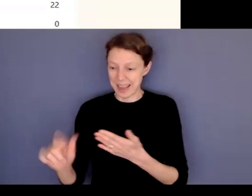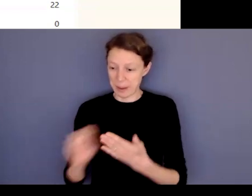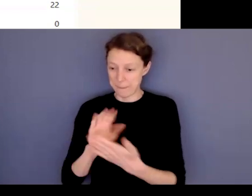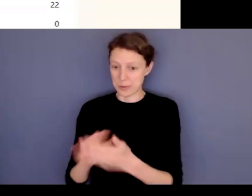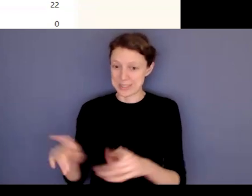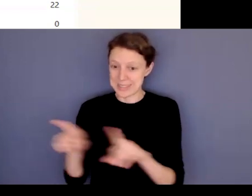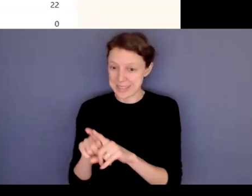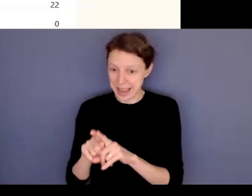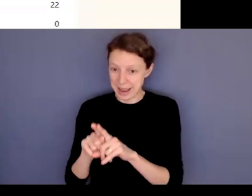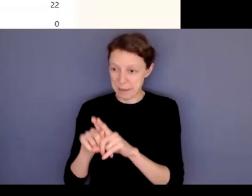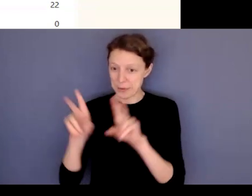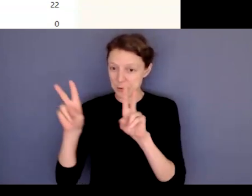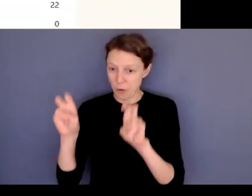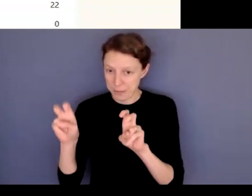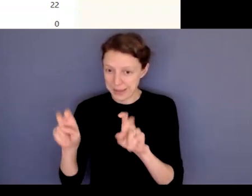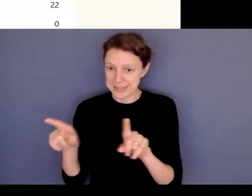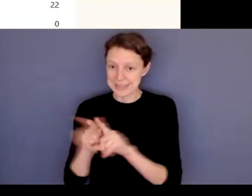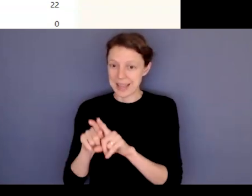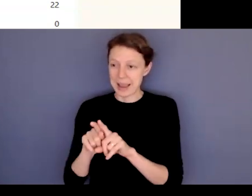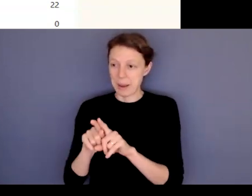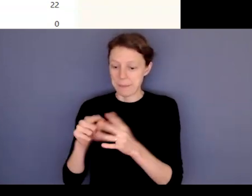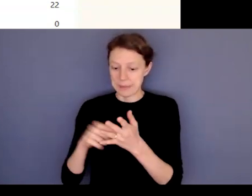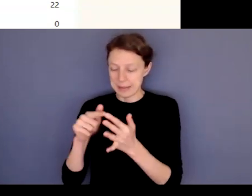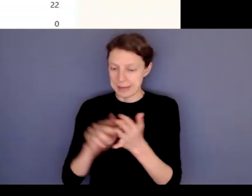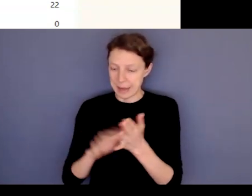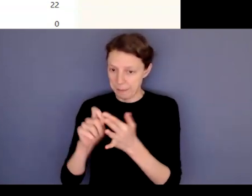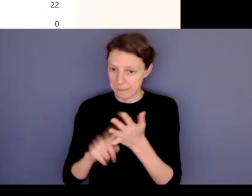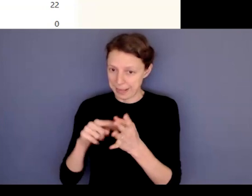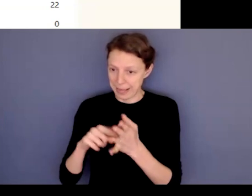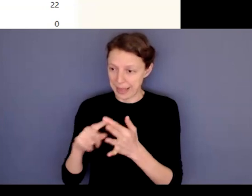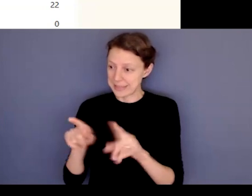the same template at the same time of day. And I don't know